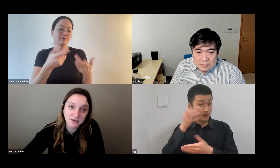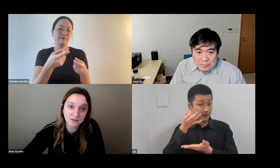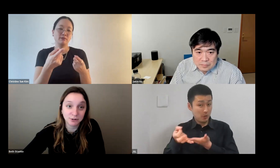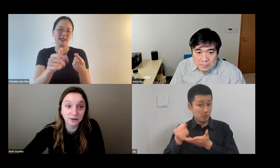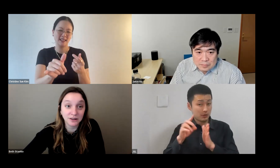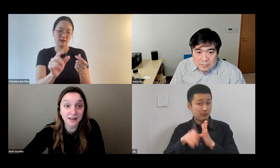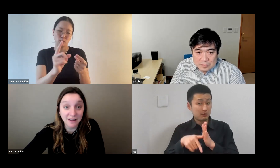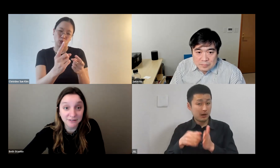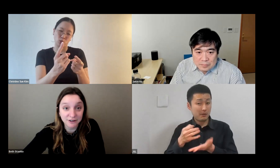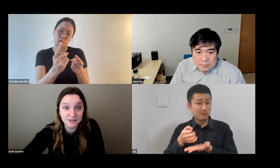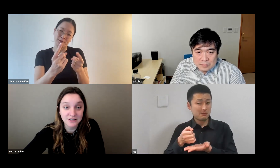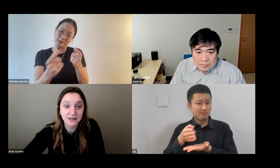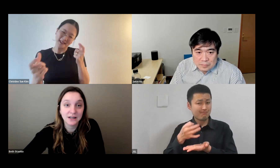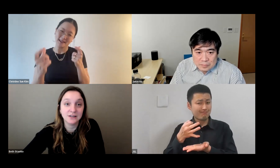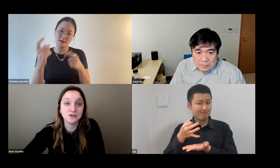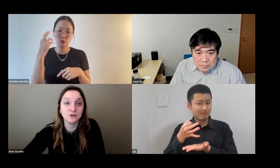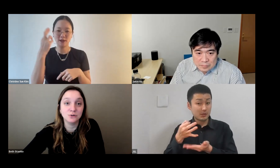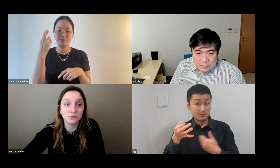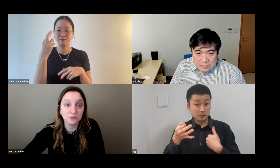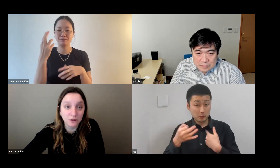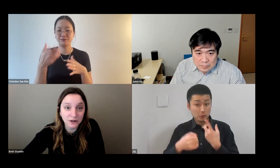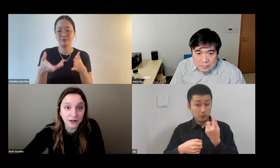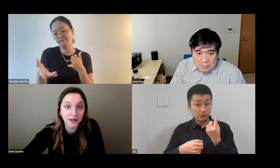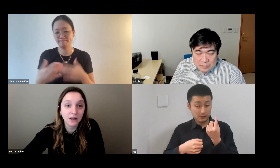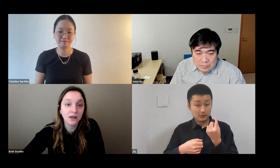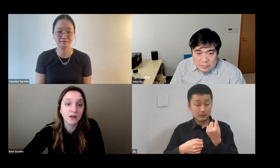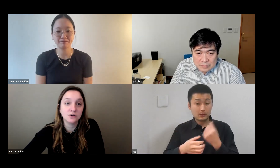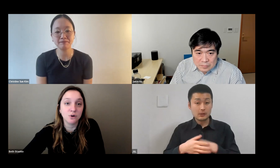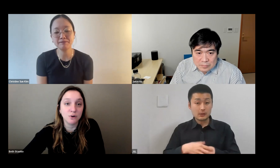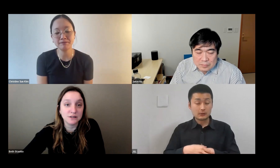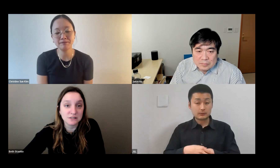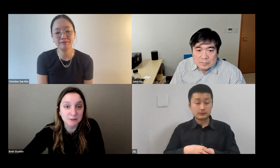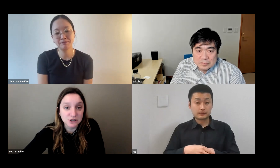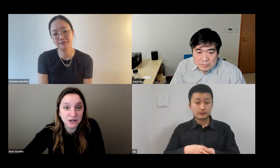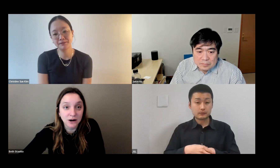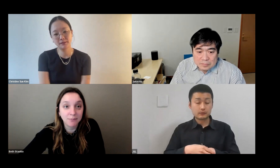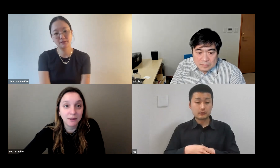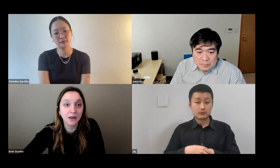to put a lot of effort into learning, going to speech therapy,